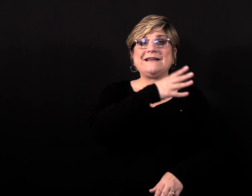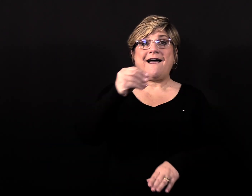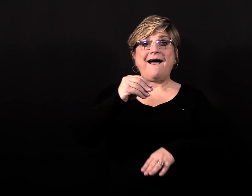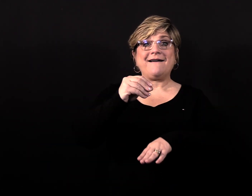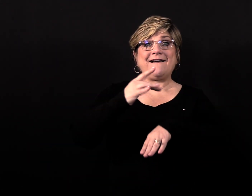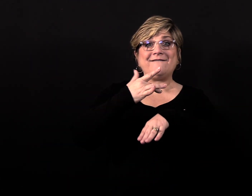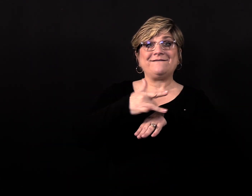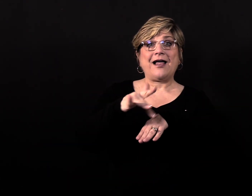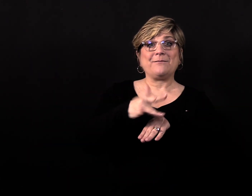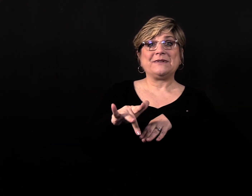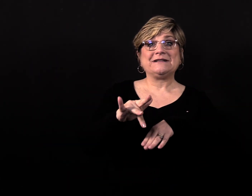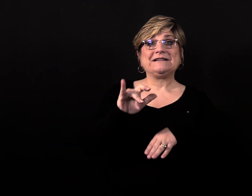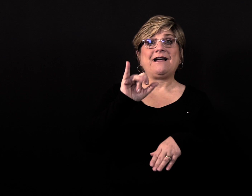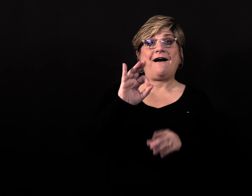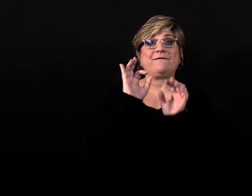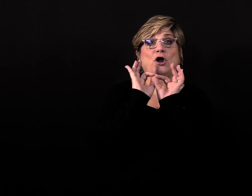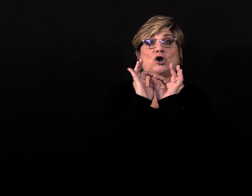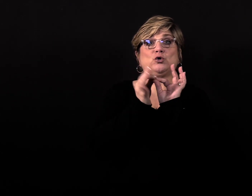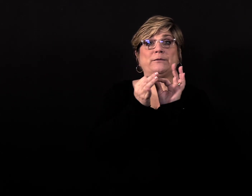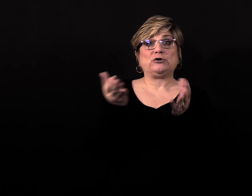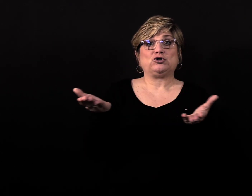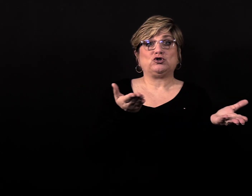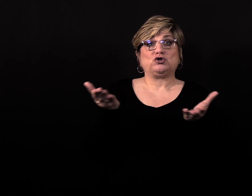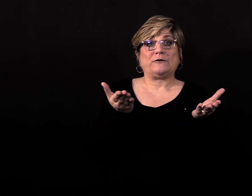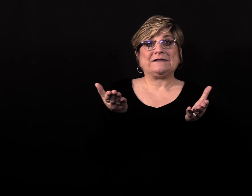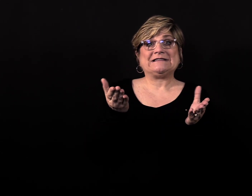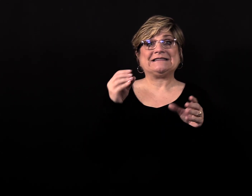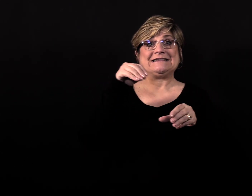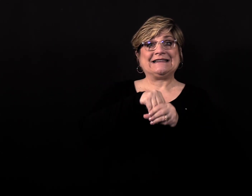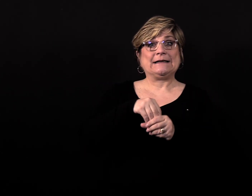the quality and availability of interpreting services